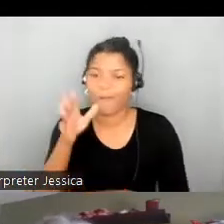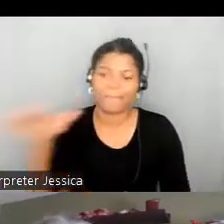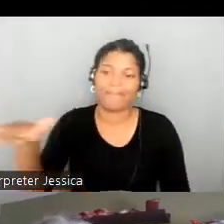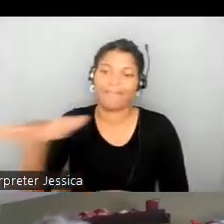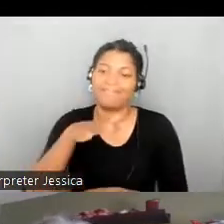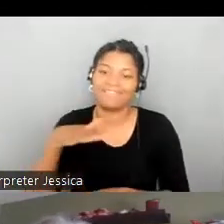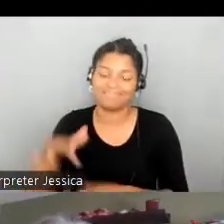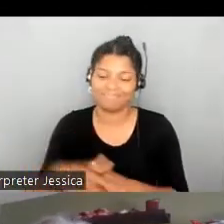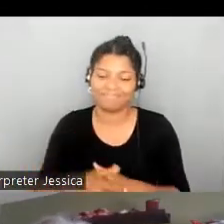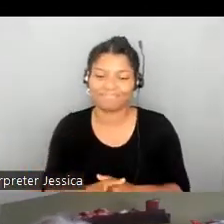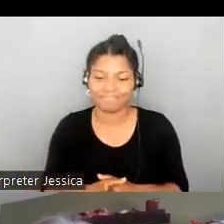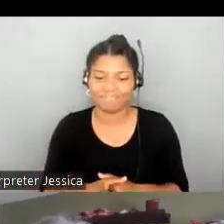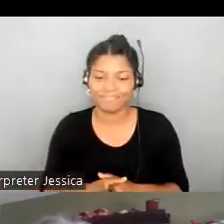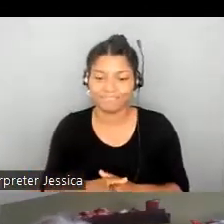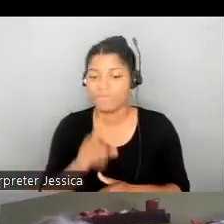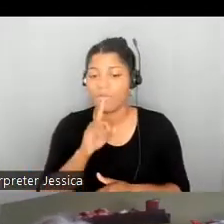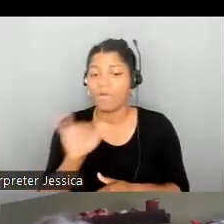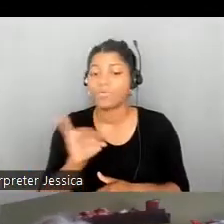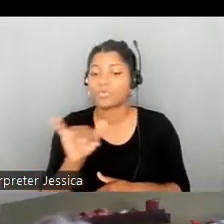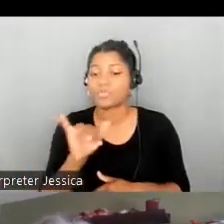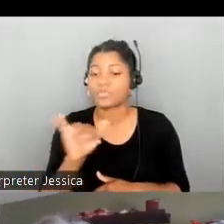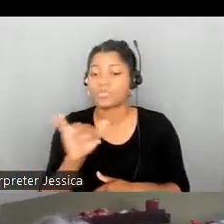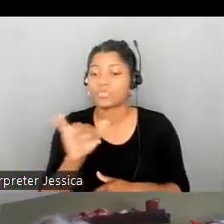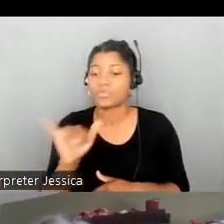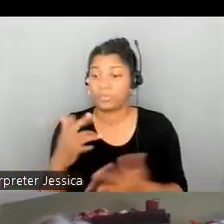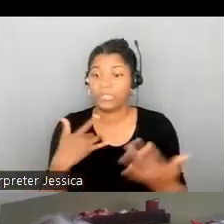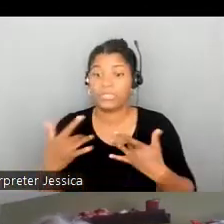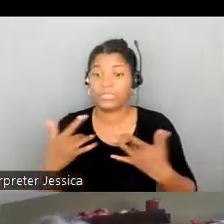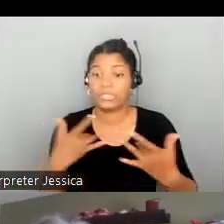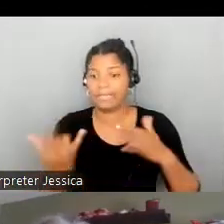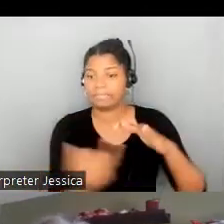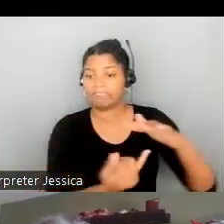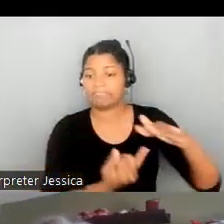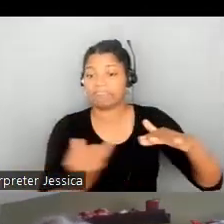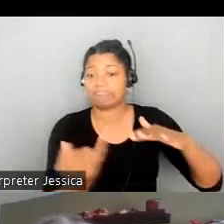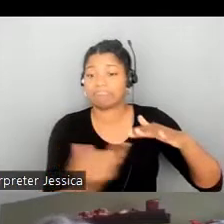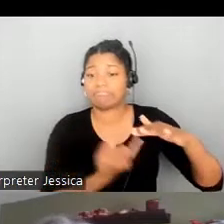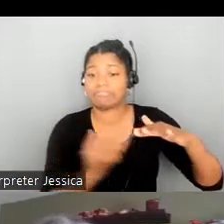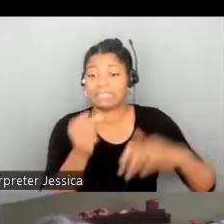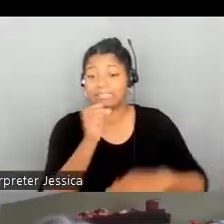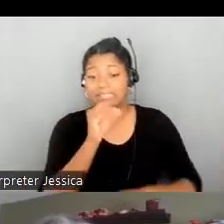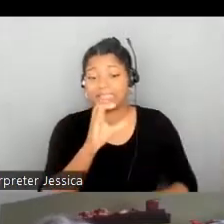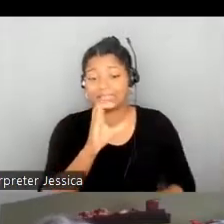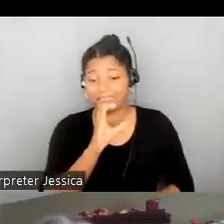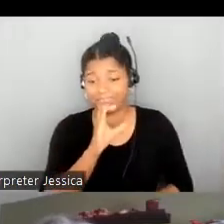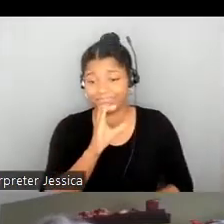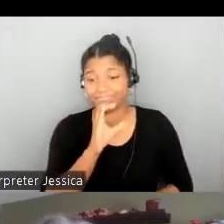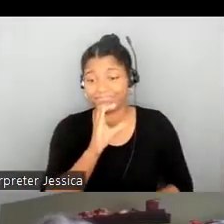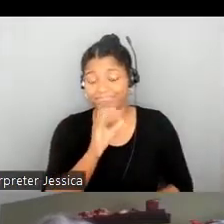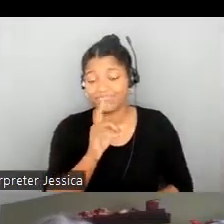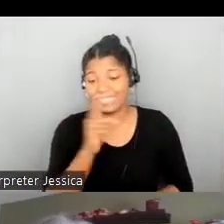We also are concerned about isolated seniors; this is definitely one of the main issues.